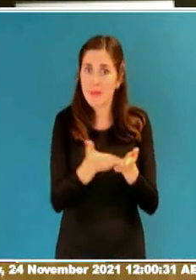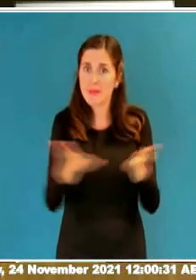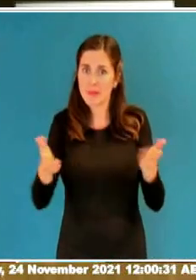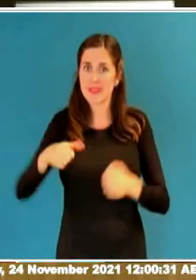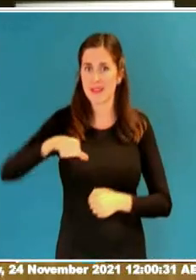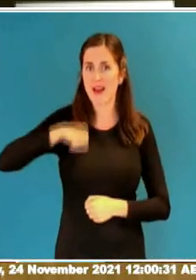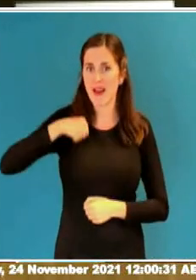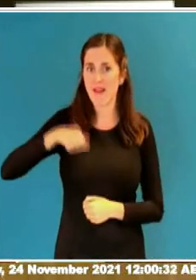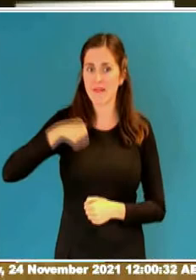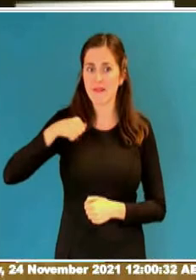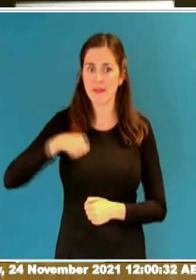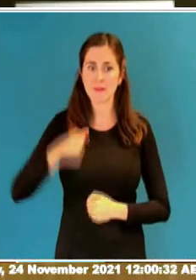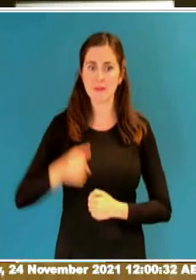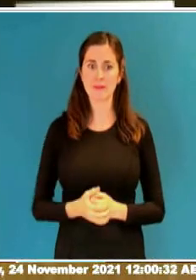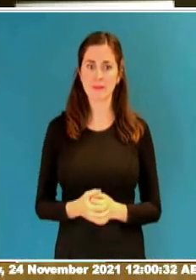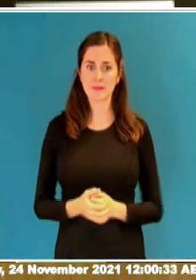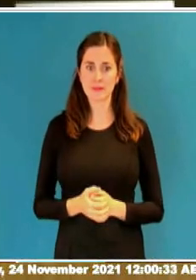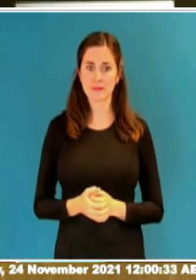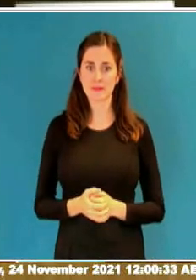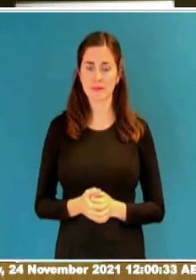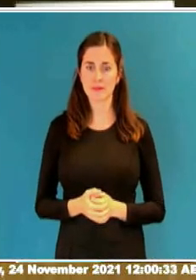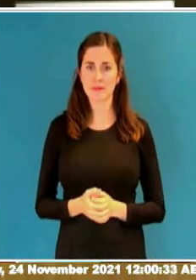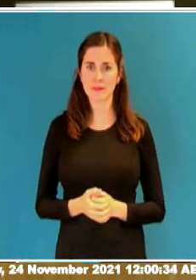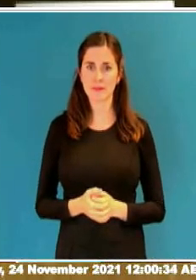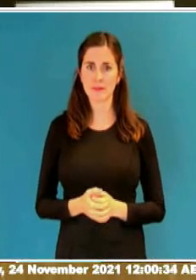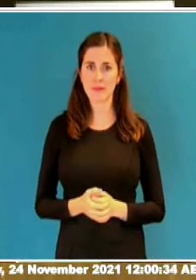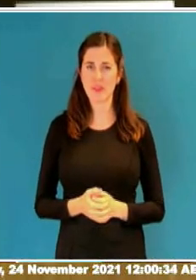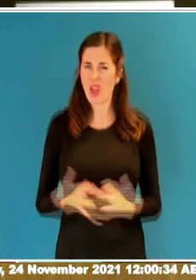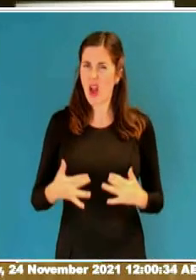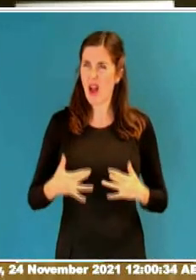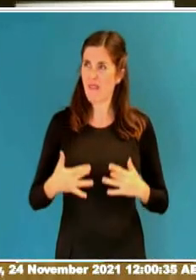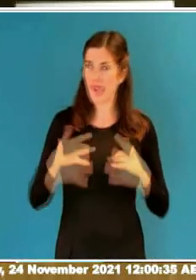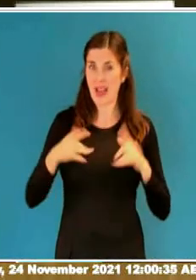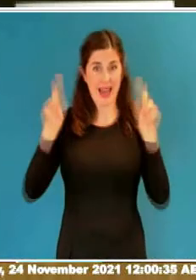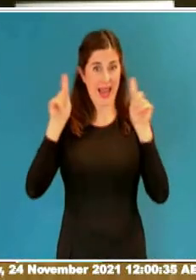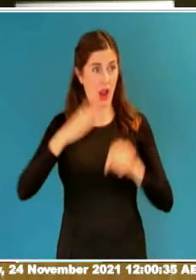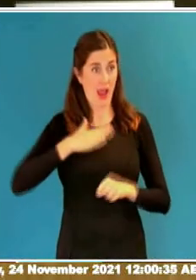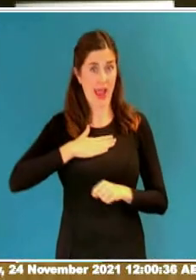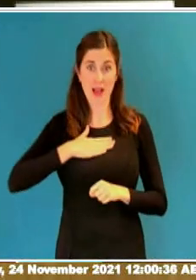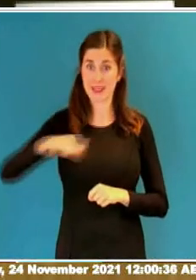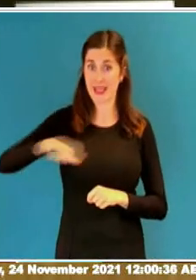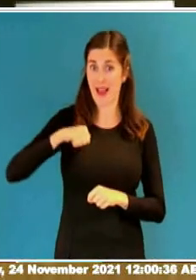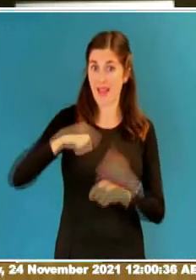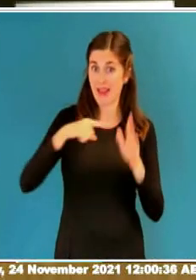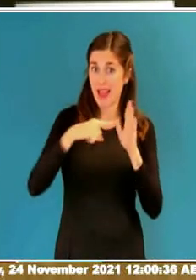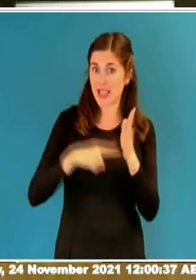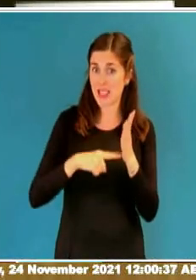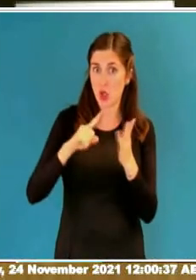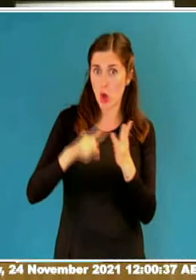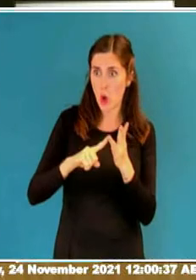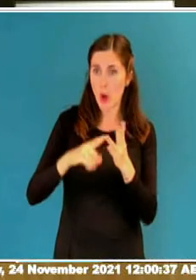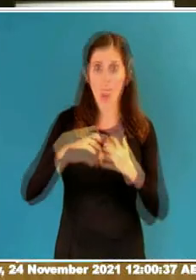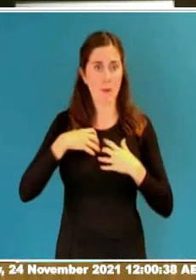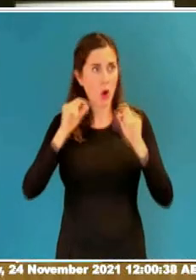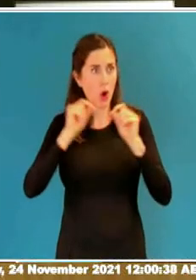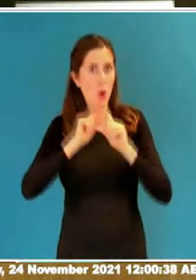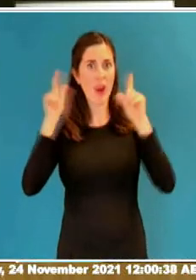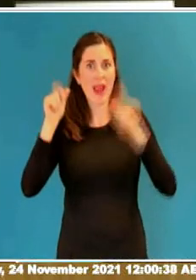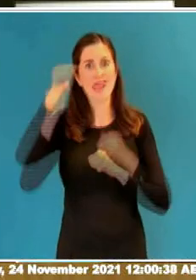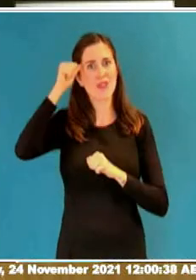So I think that is certainly assisting people to feel more both aware of the importance and